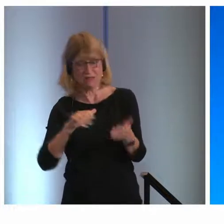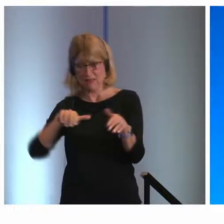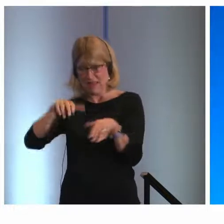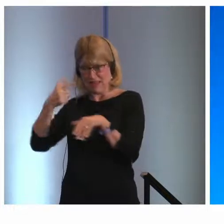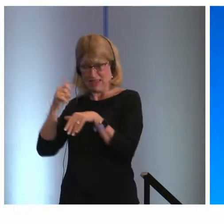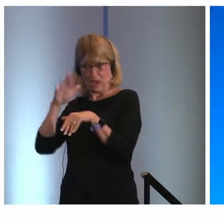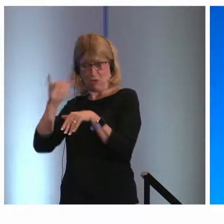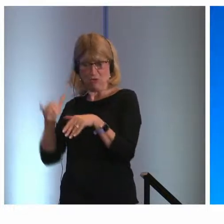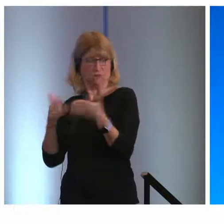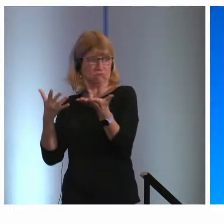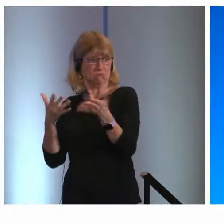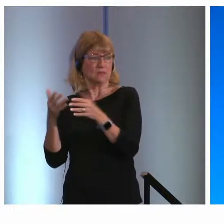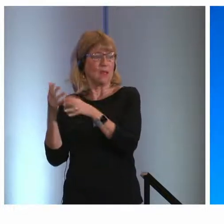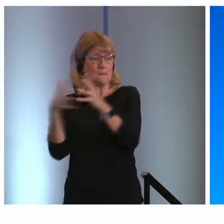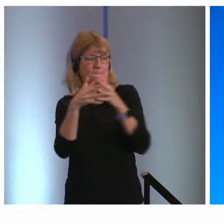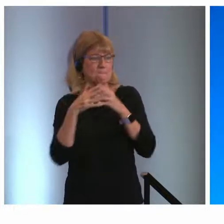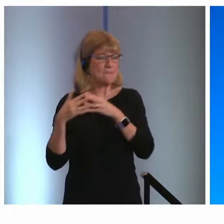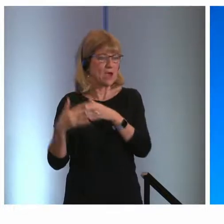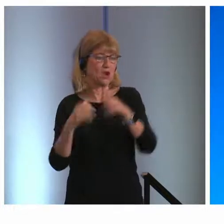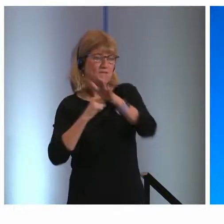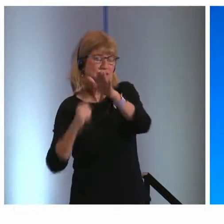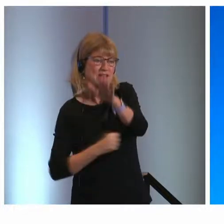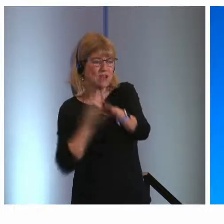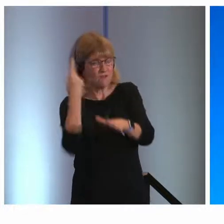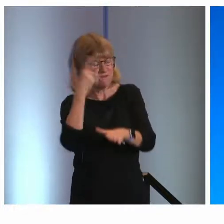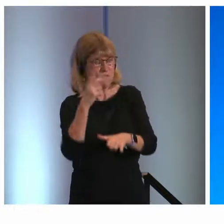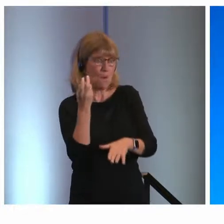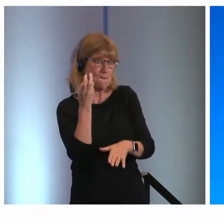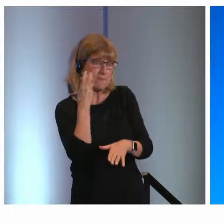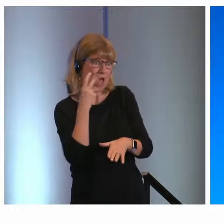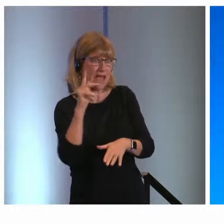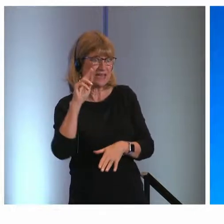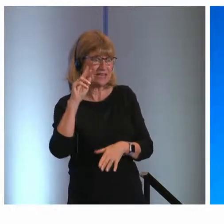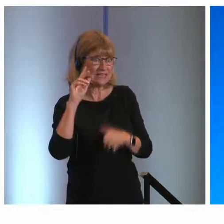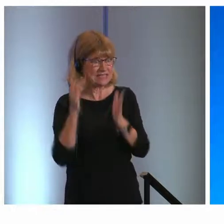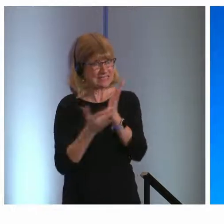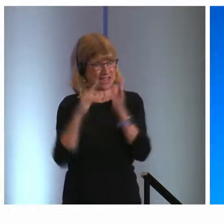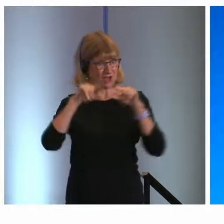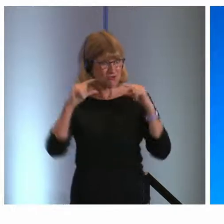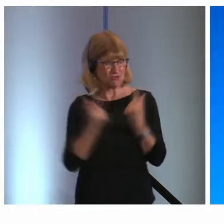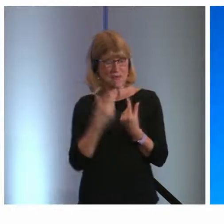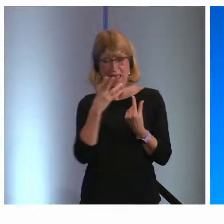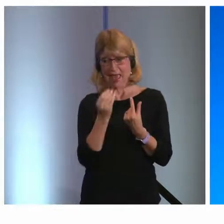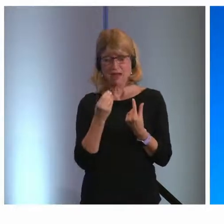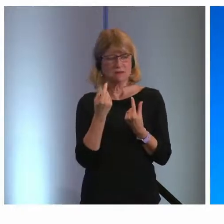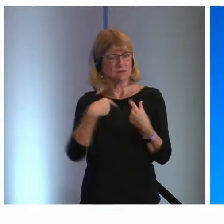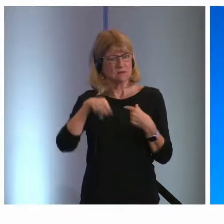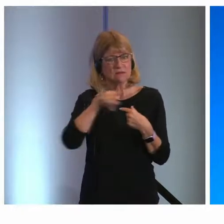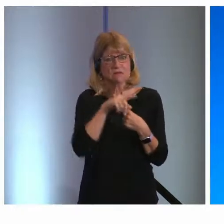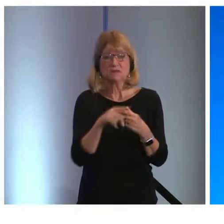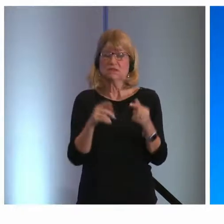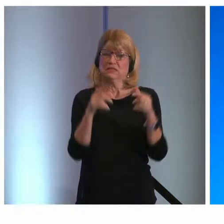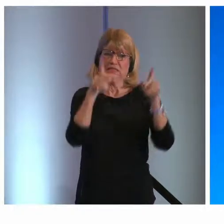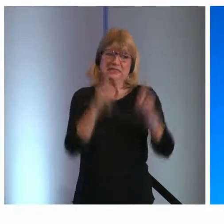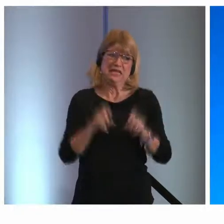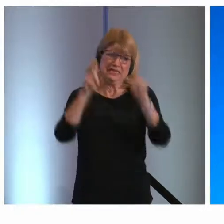media center. Gary M. , who has presented here at Microsoft®. Darrin from the American